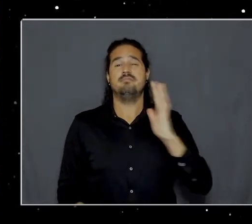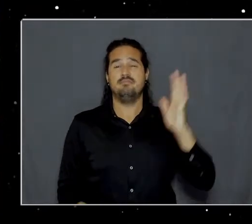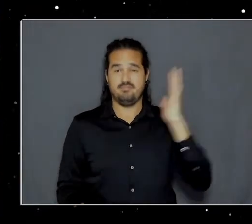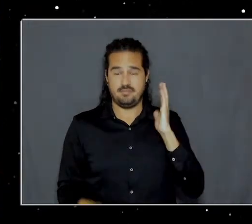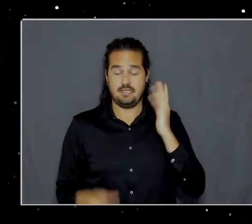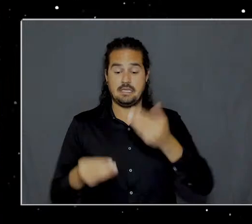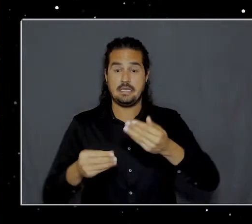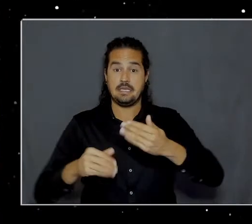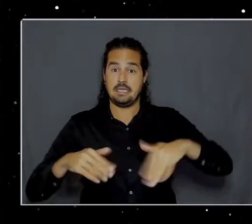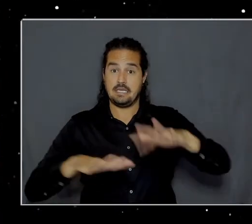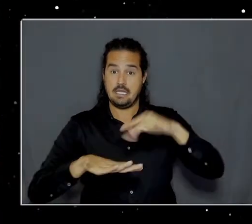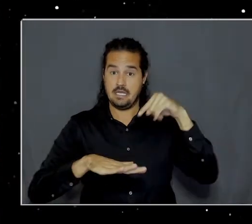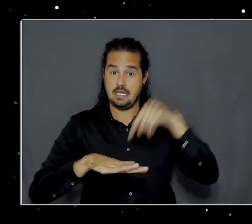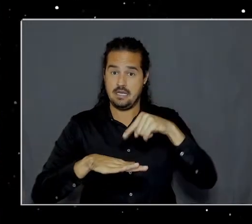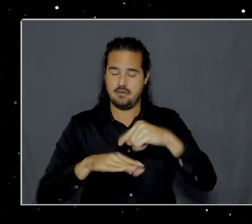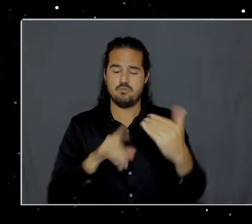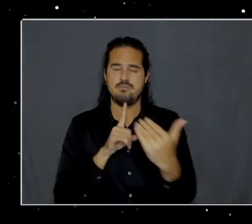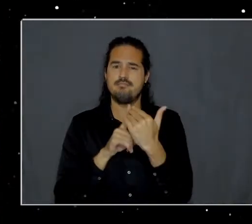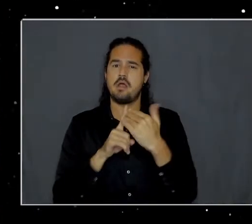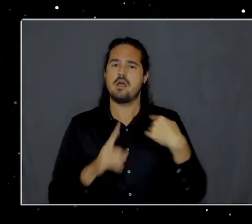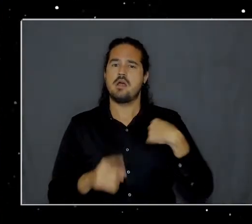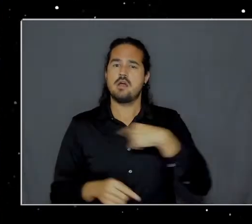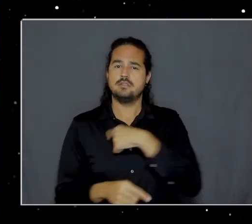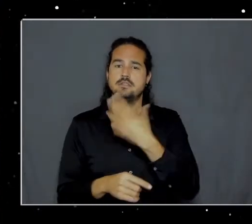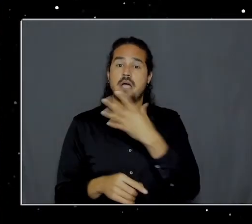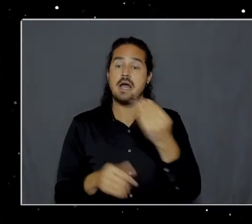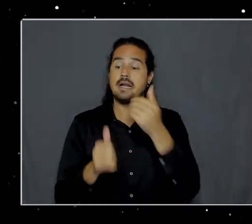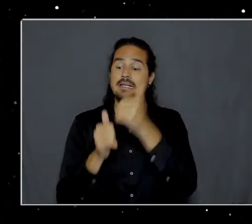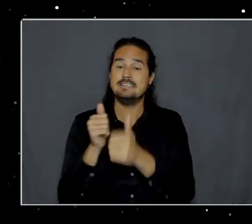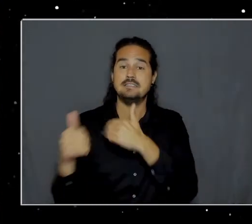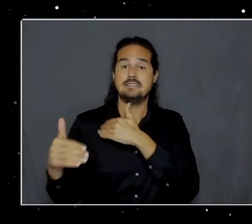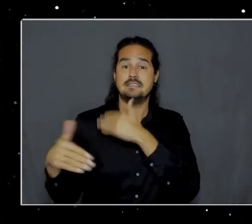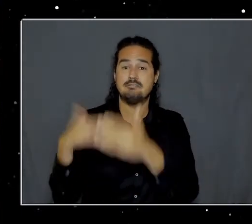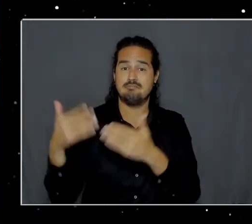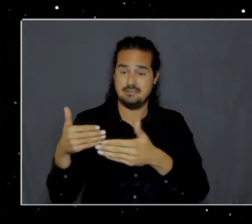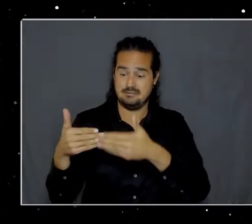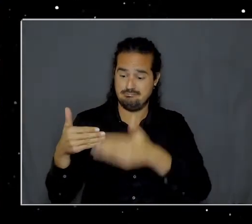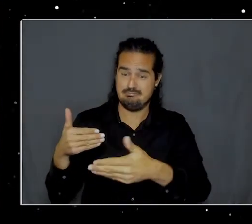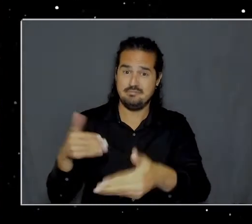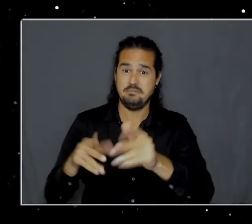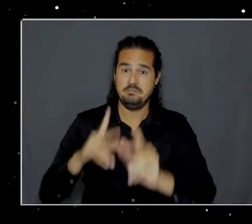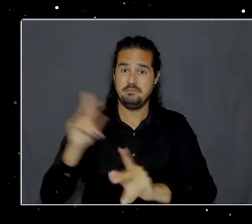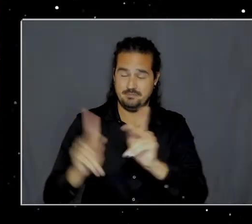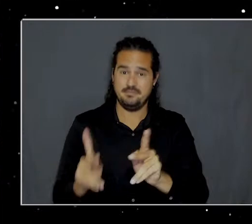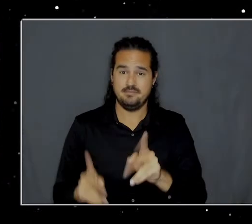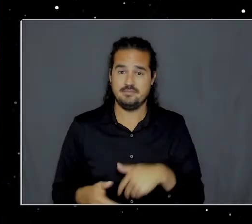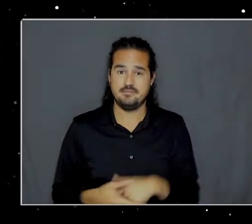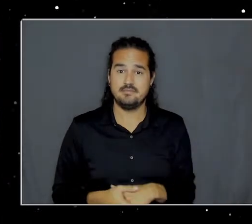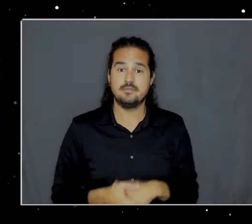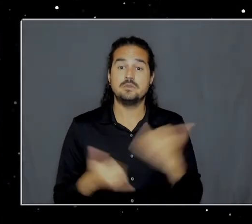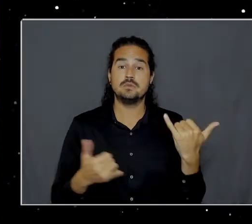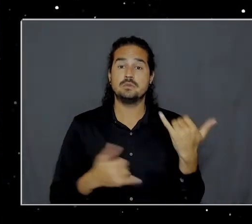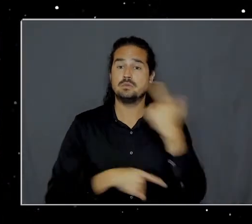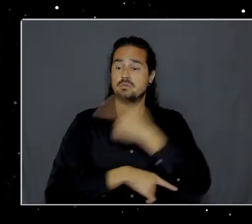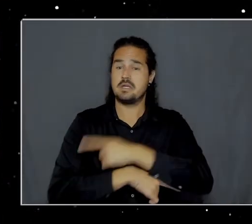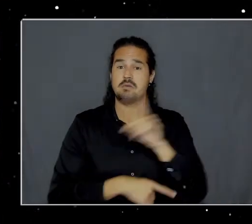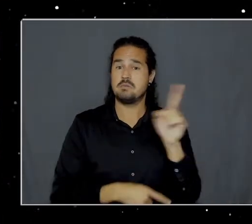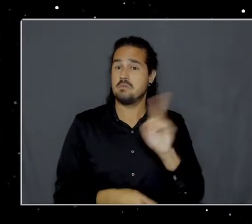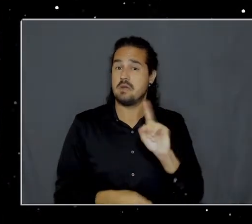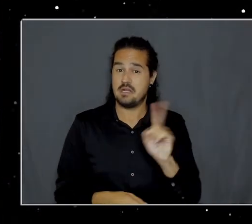GENERATION OF OUR SNOQUALMIE PEOPLE. TODAY, WE ARE AT OUR SACRED SITE